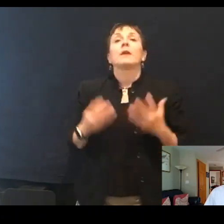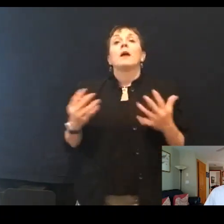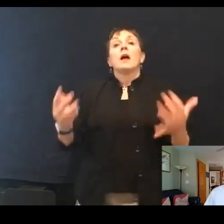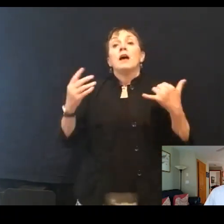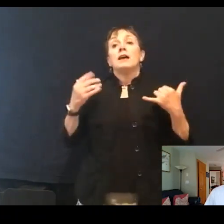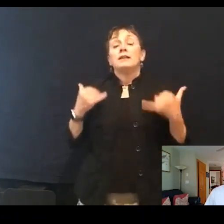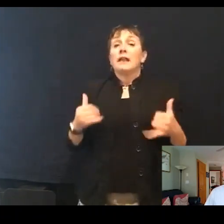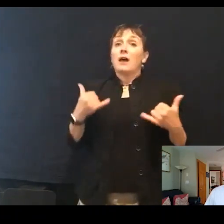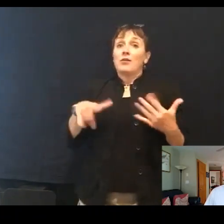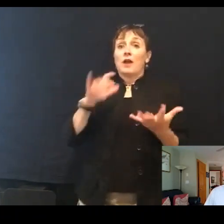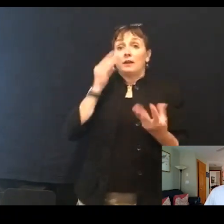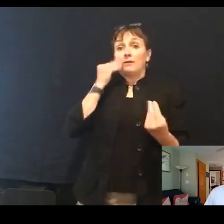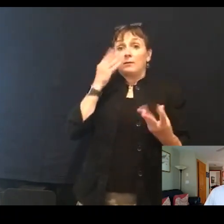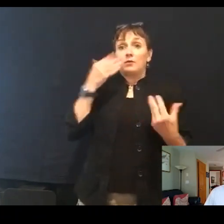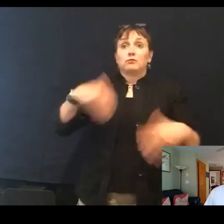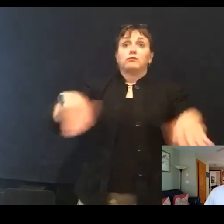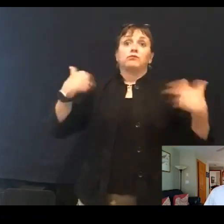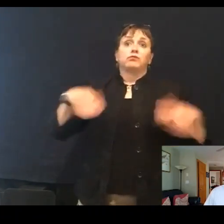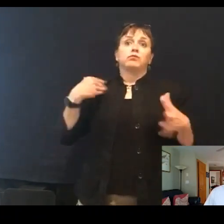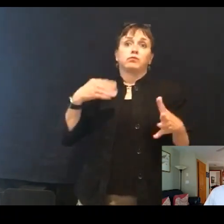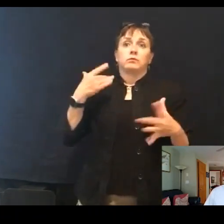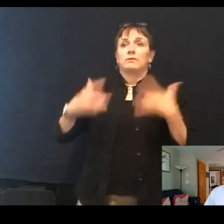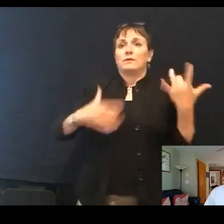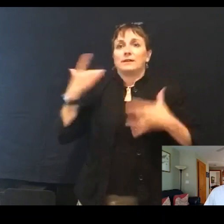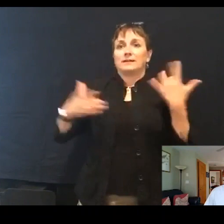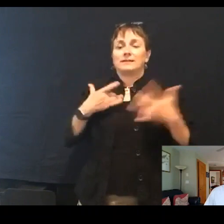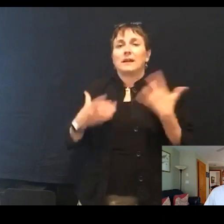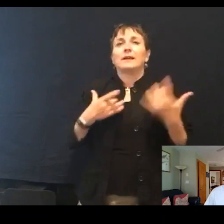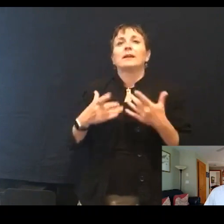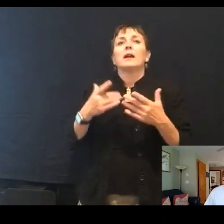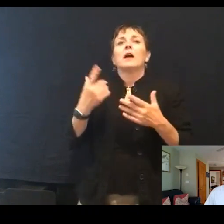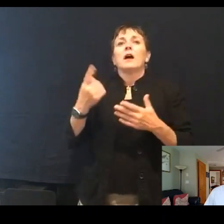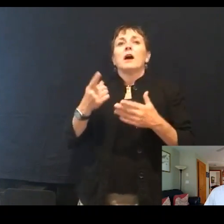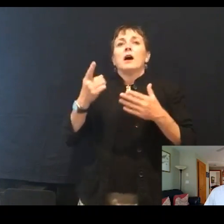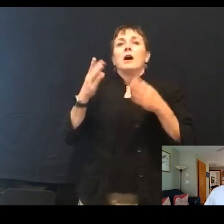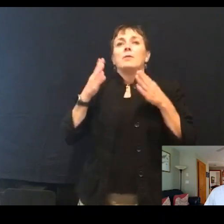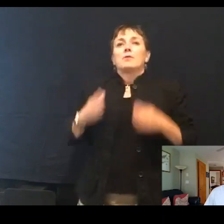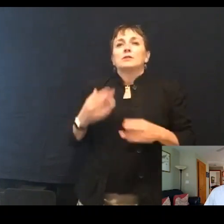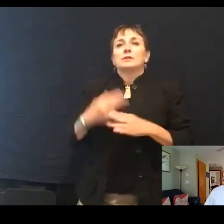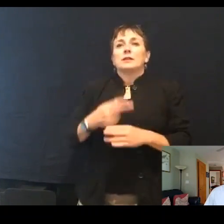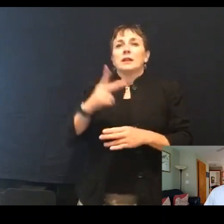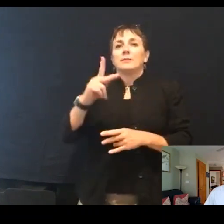Now, this data is very exciting. And Kari Branham, who is an assistant research scientist